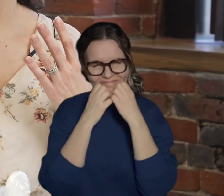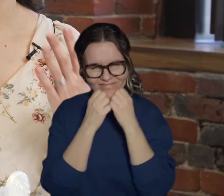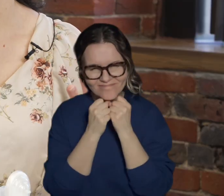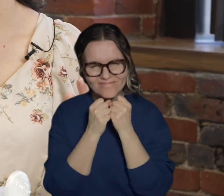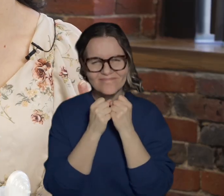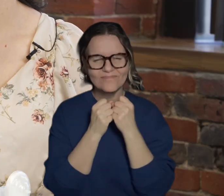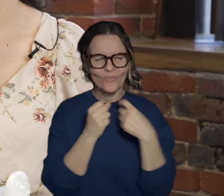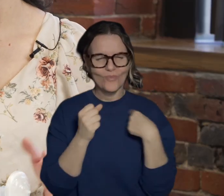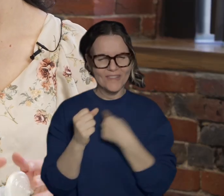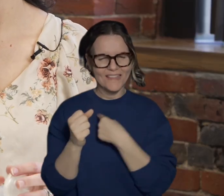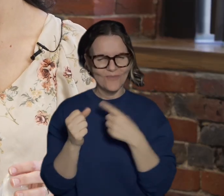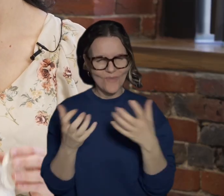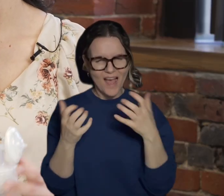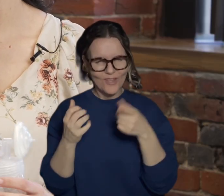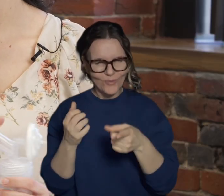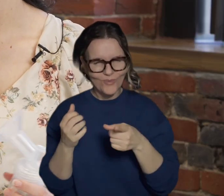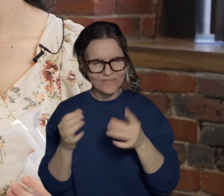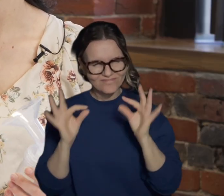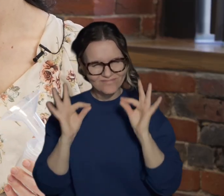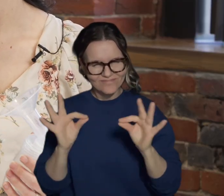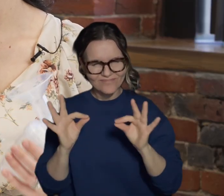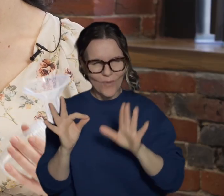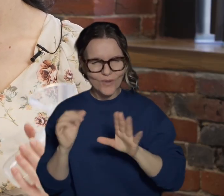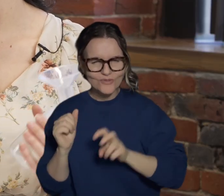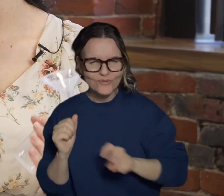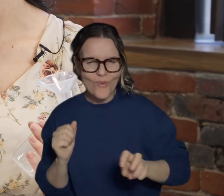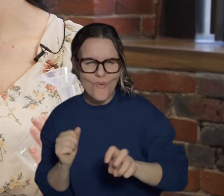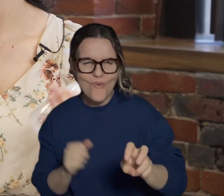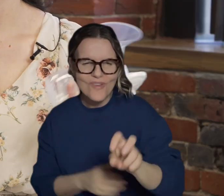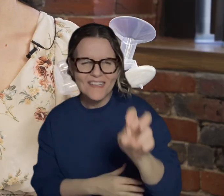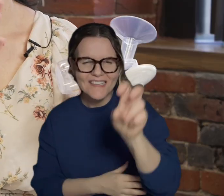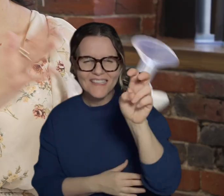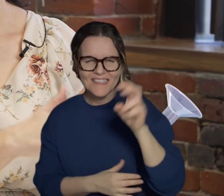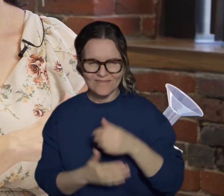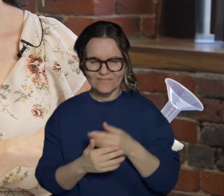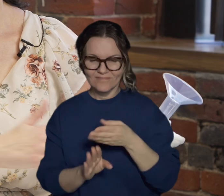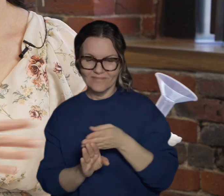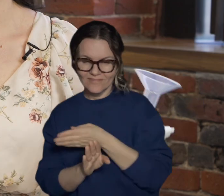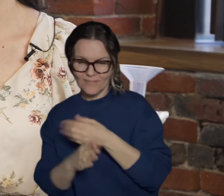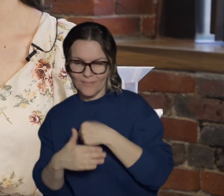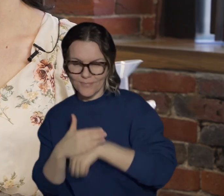of this support is because Acelleron really cares about a journey from prenatal all the way through